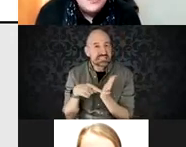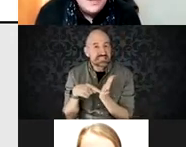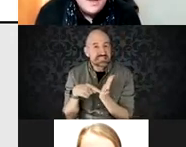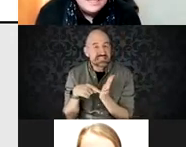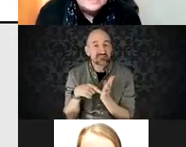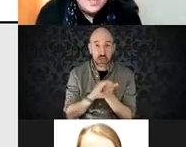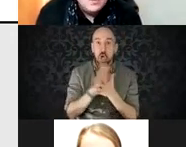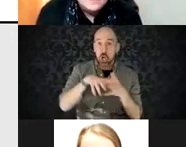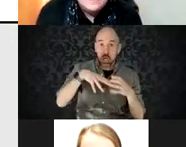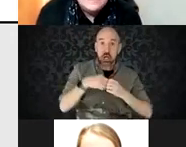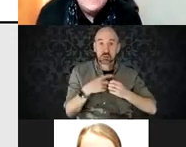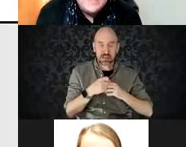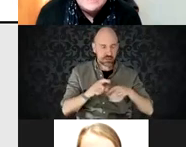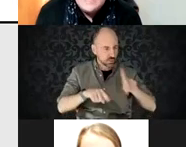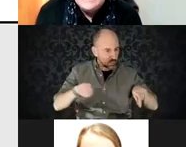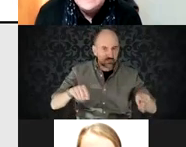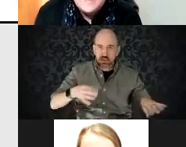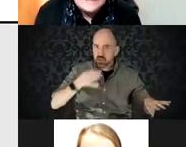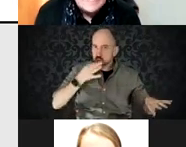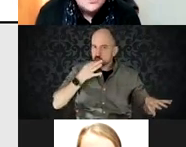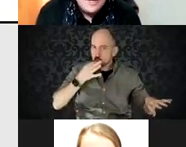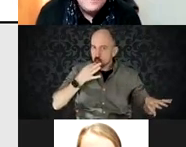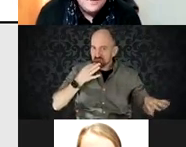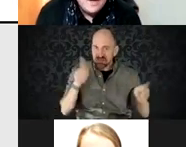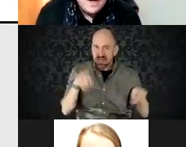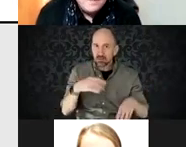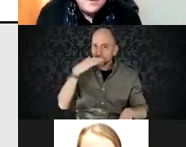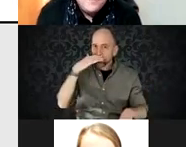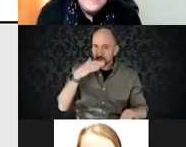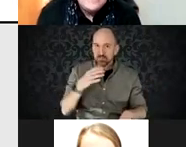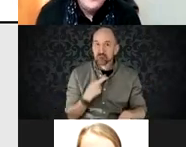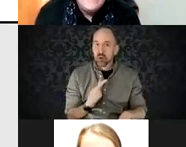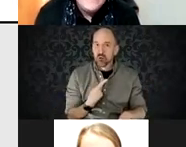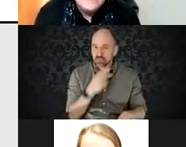Play sitting in the garden to sit back, relax and admire the natural surroundings. Spell